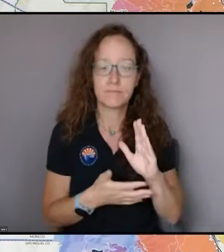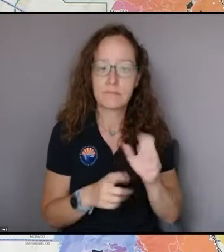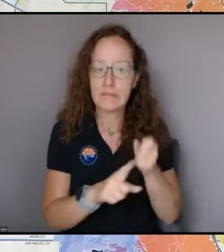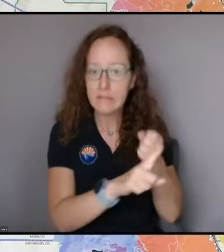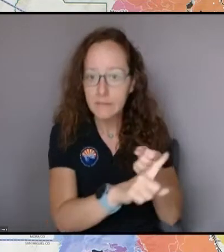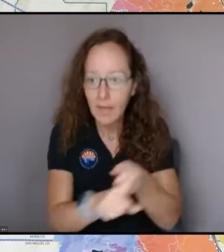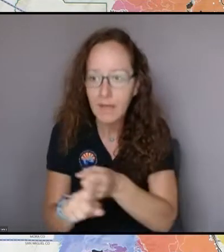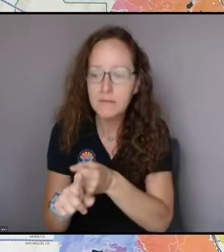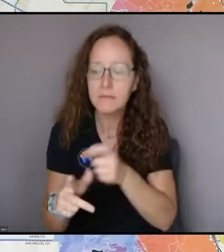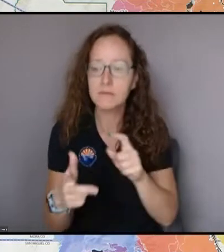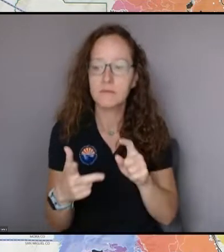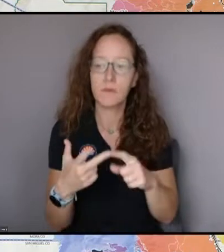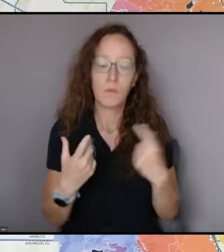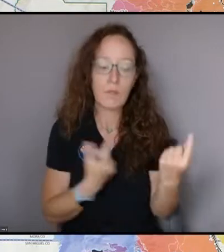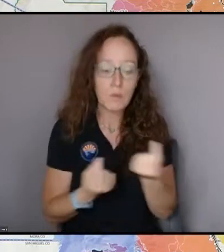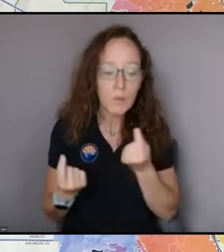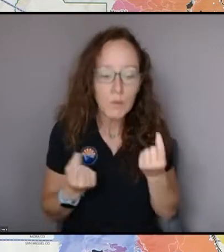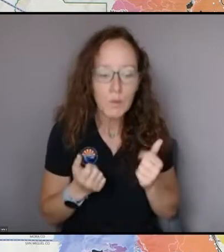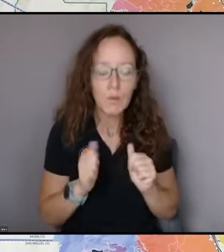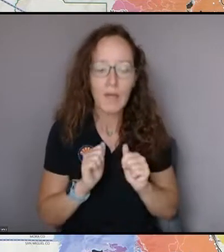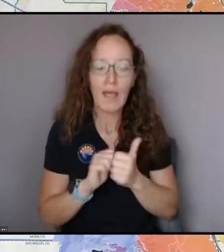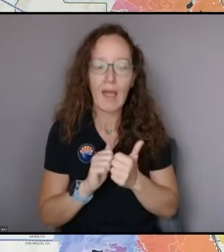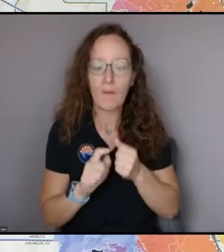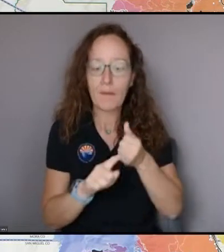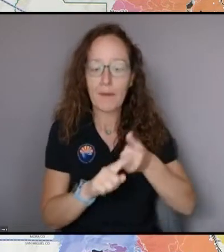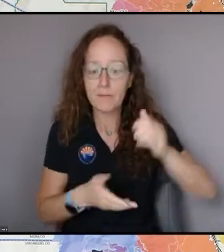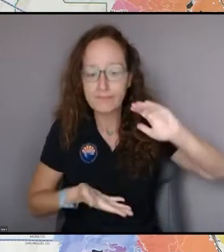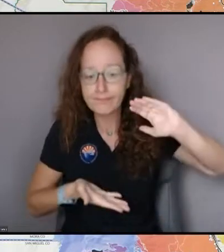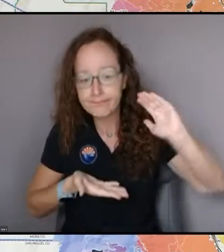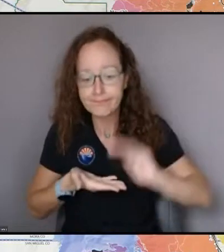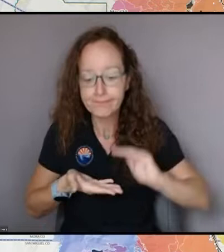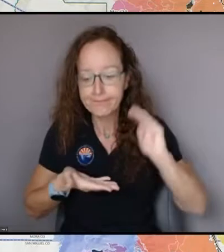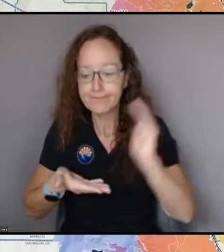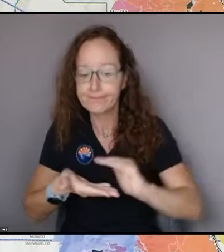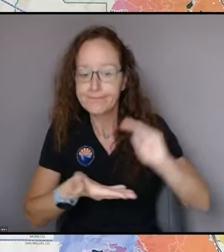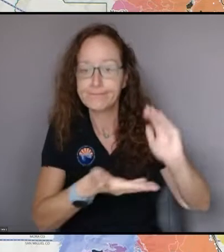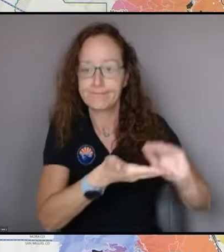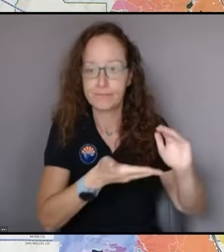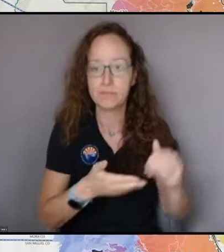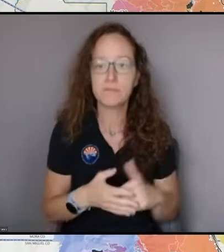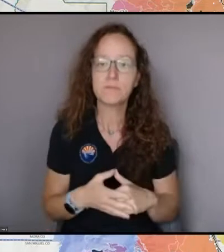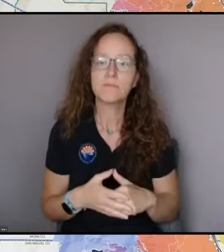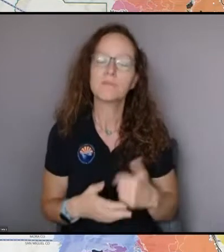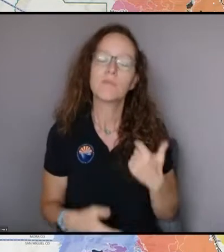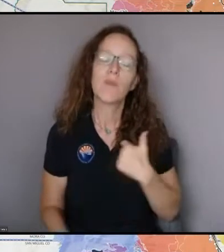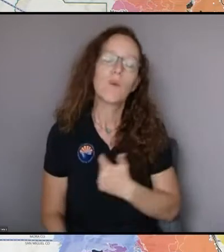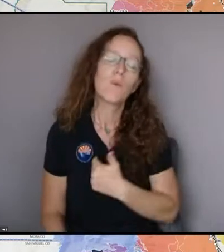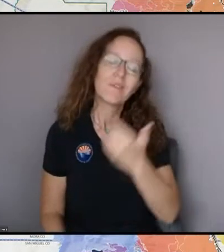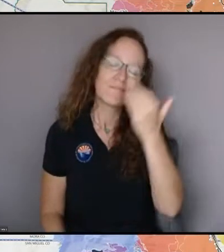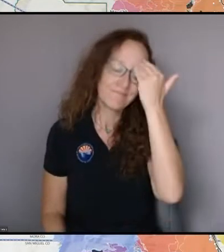So, you know, we recognize that water is sacred in Northern New